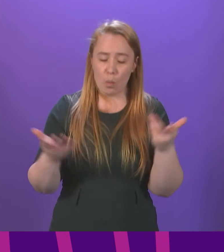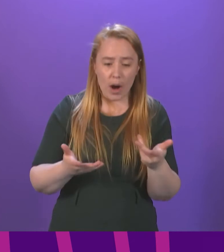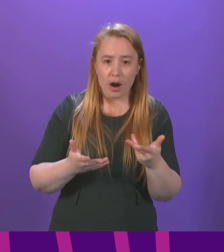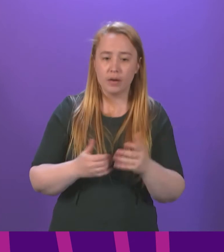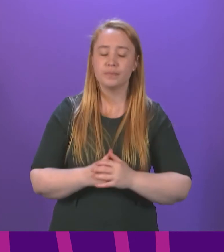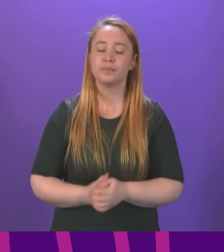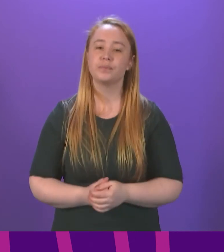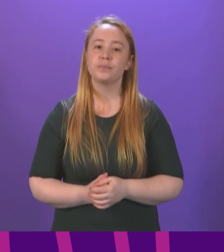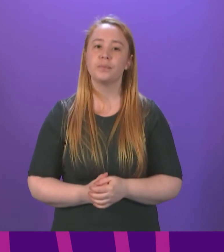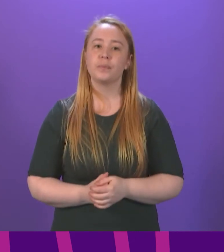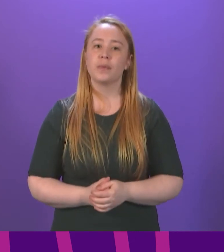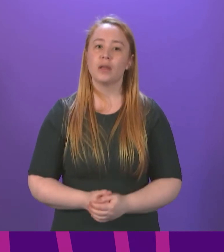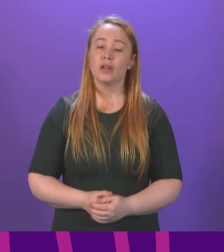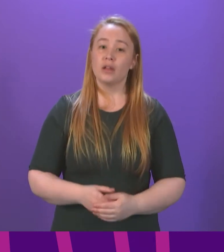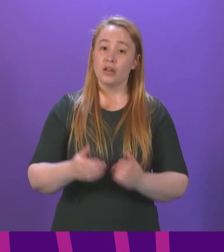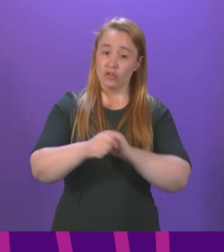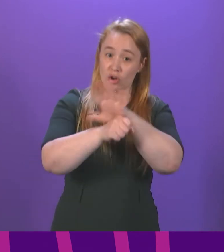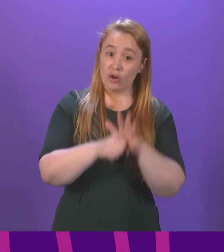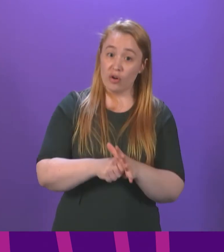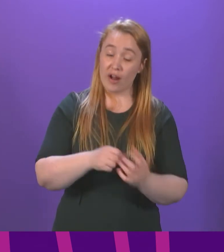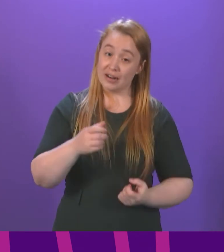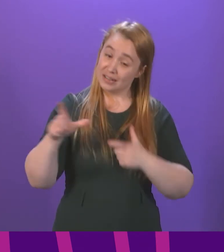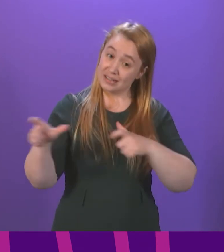we learn to live with the threat of the virus and seek to return safely to our everyday